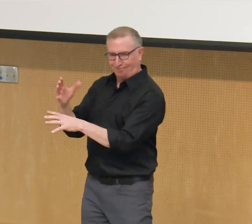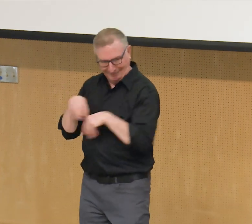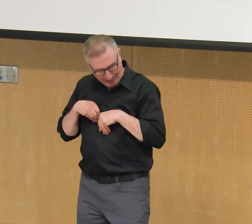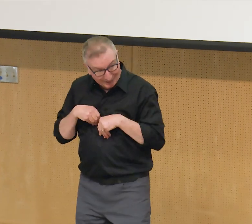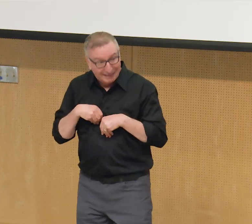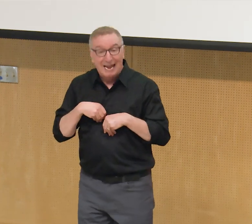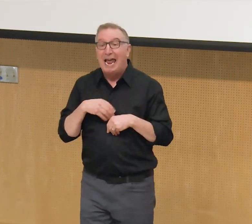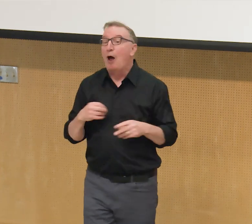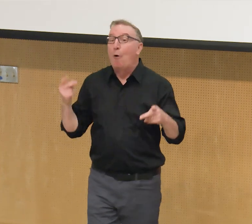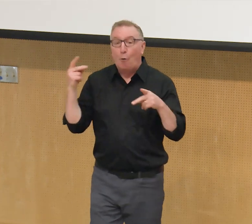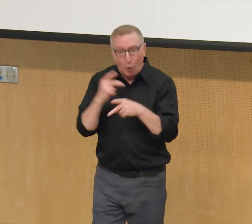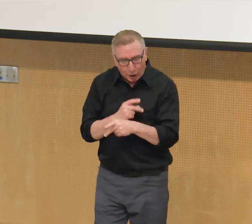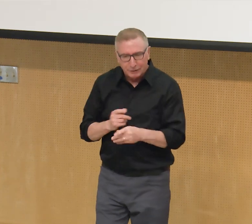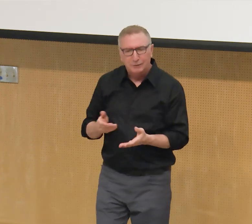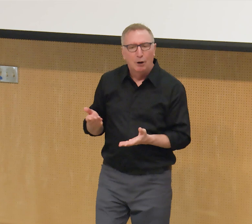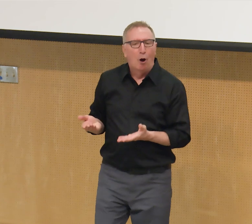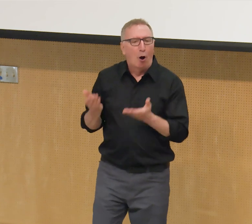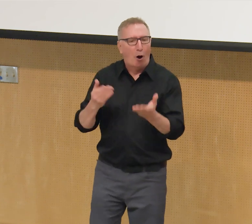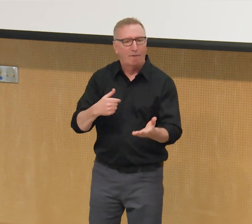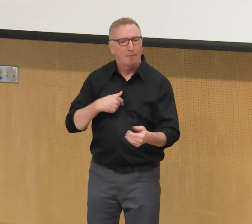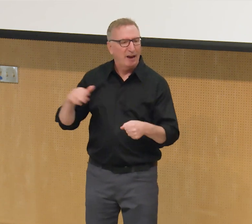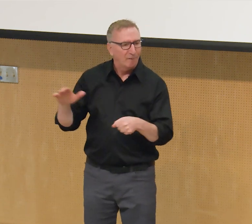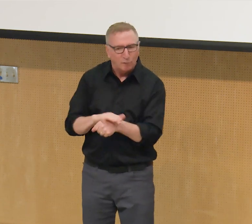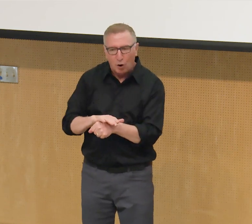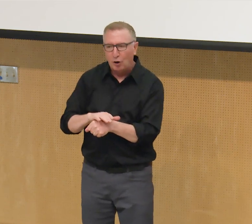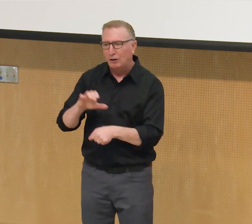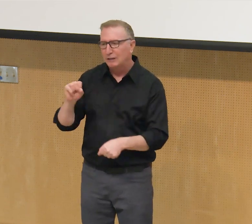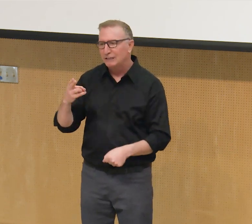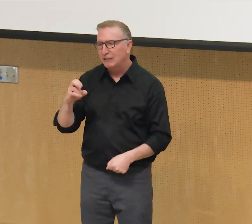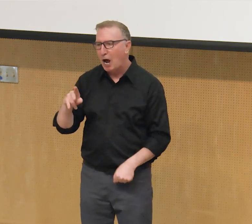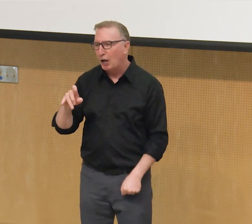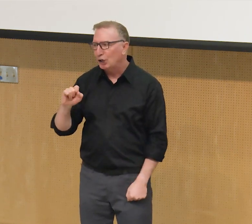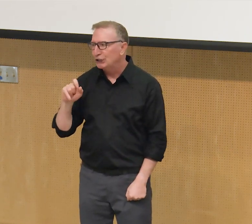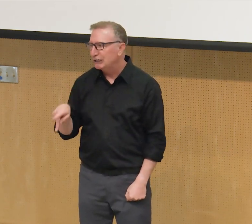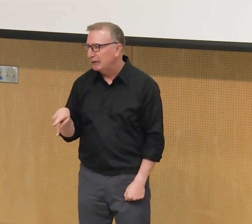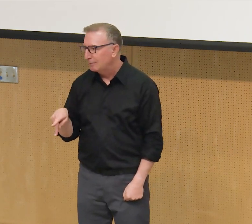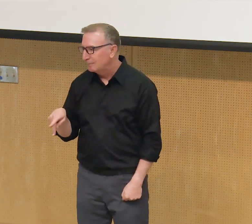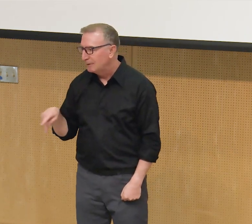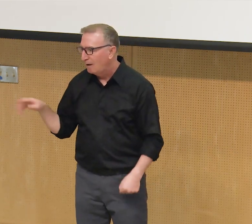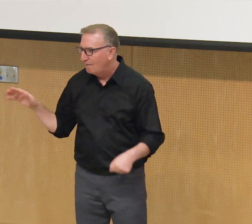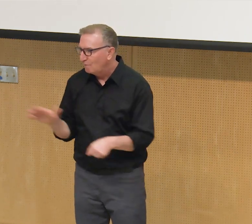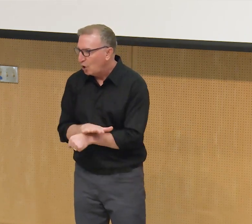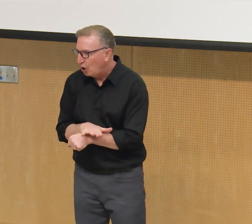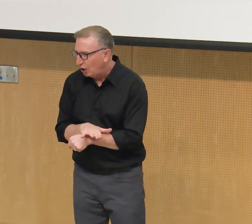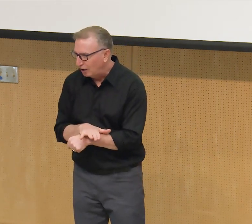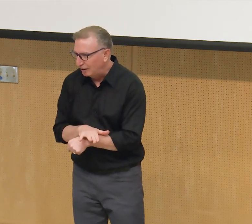I got my application materials together and they offered me a full scholarship